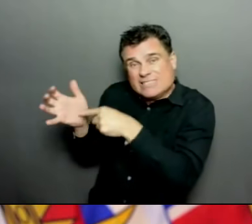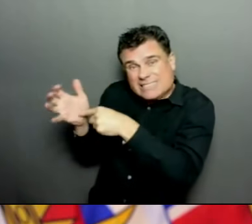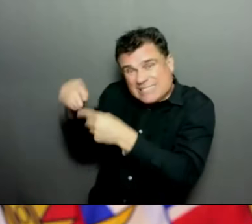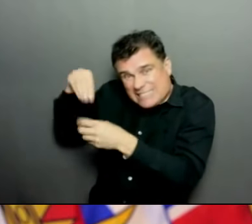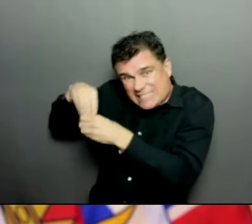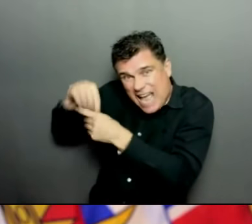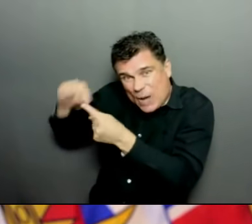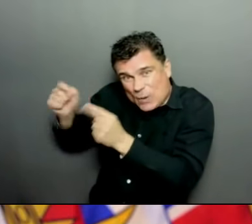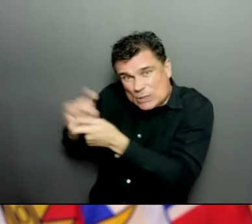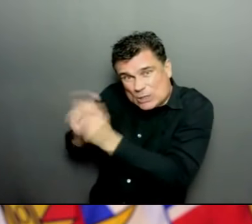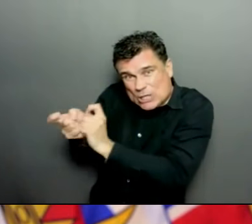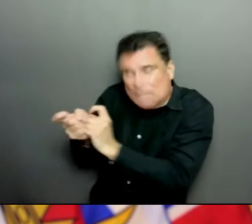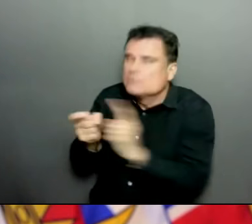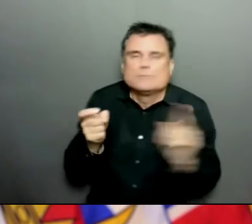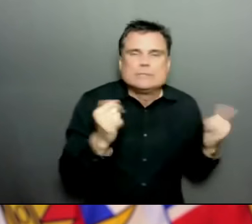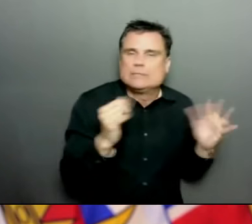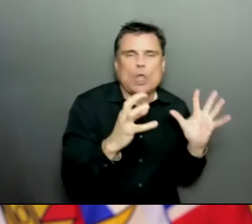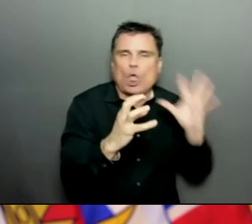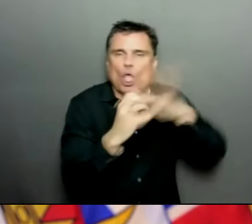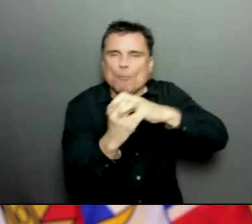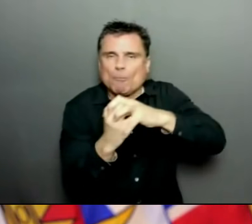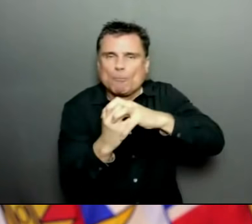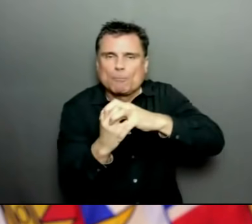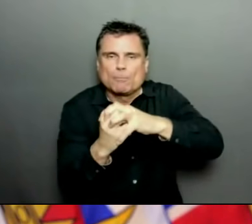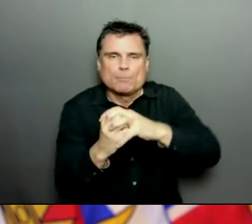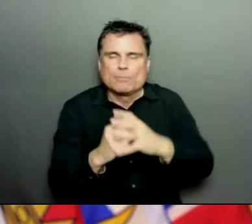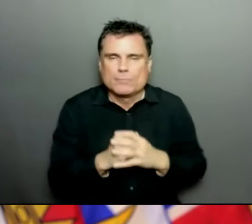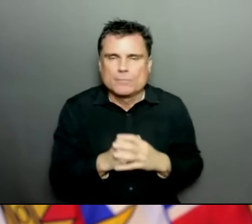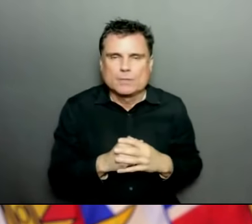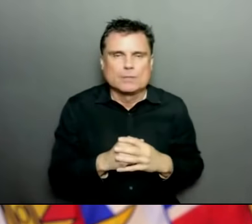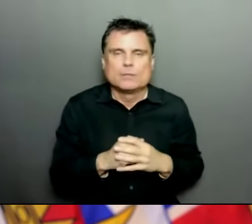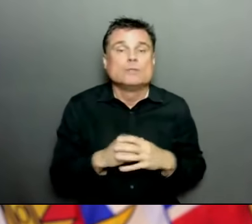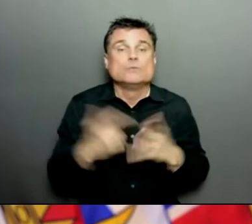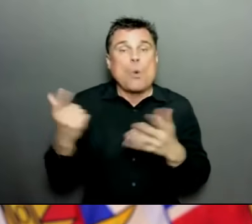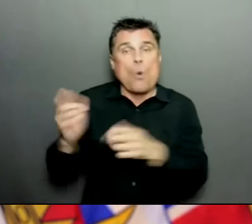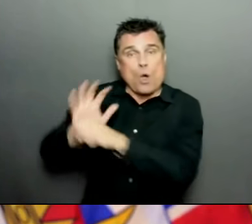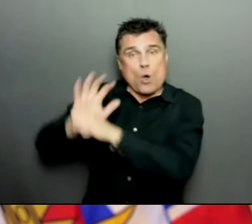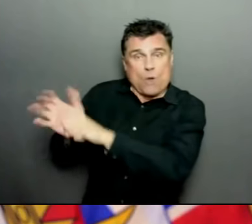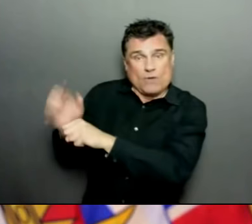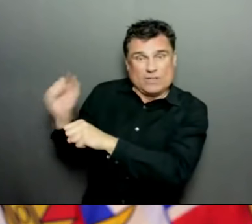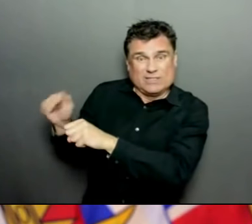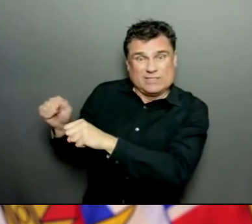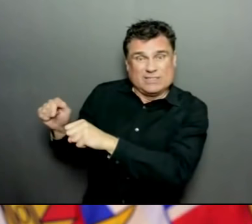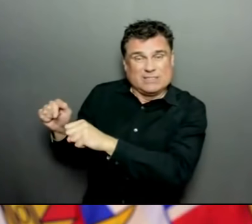as some other viruses, which means potentially the vaccine